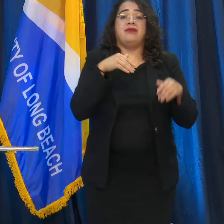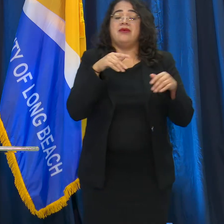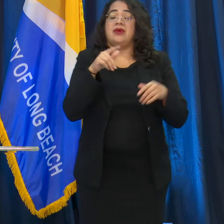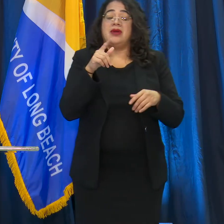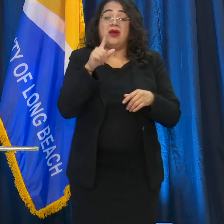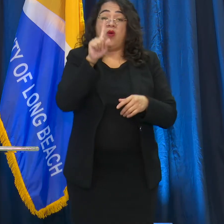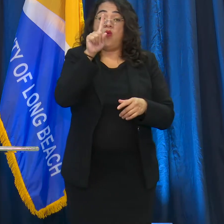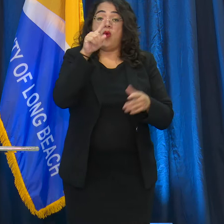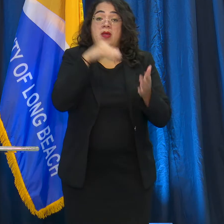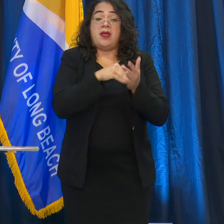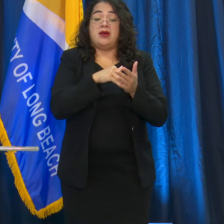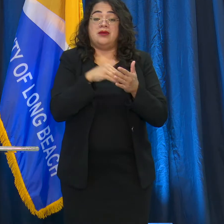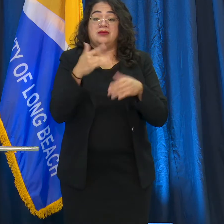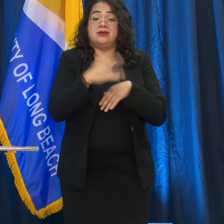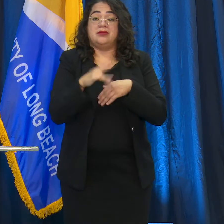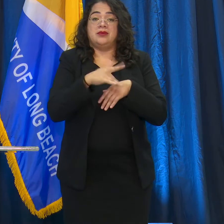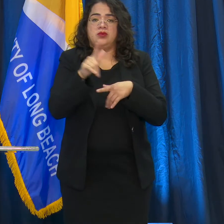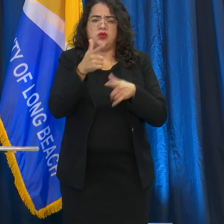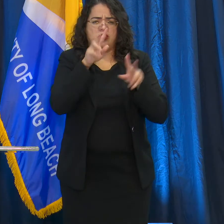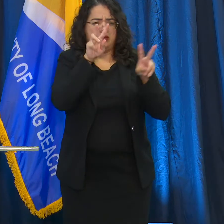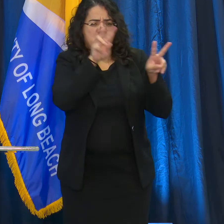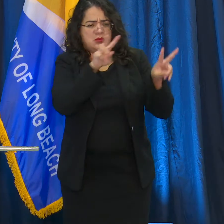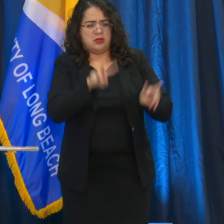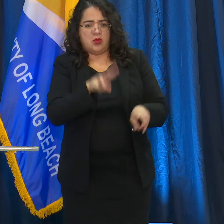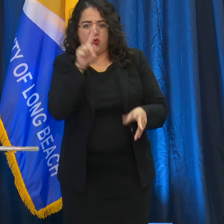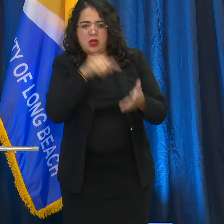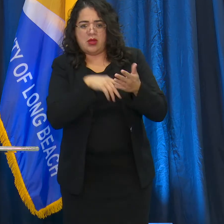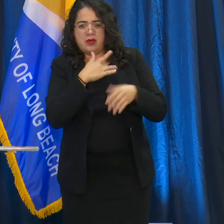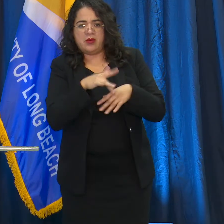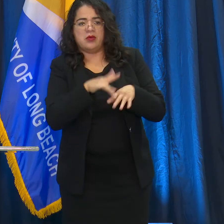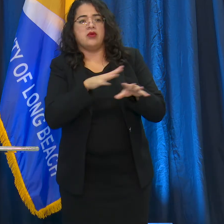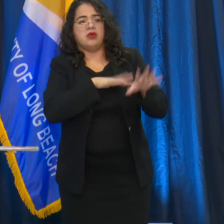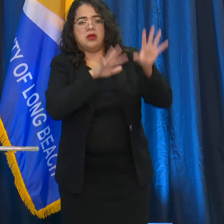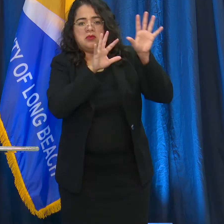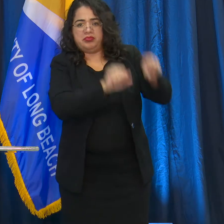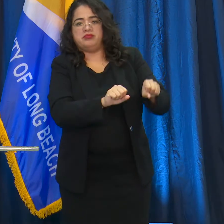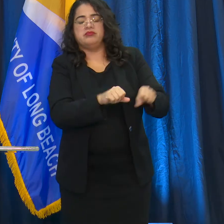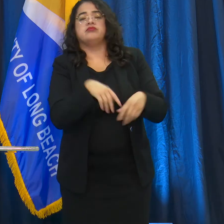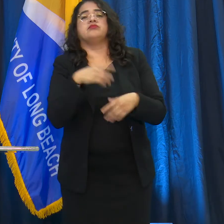appointments which will become available on the test, and then we have capacity to serve about 1400